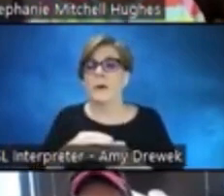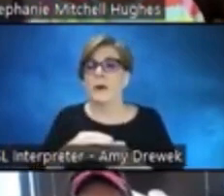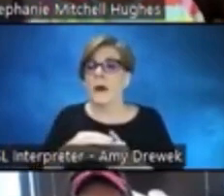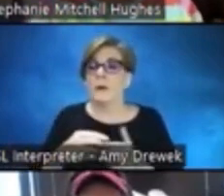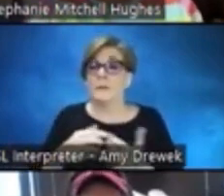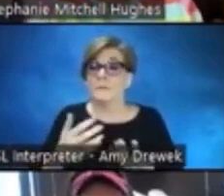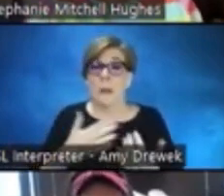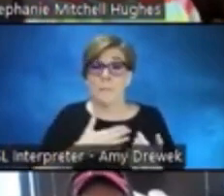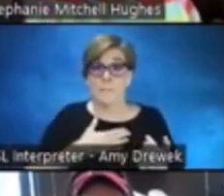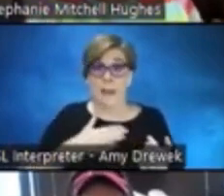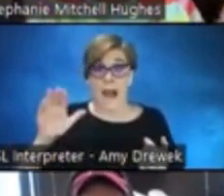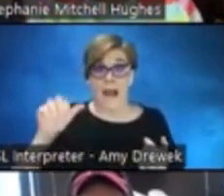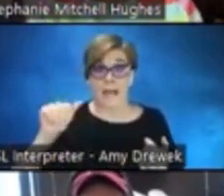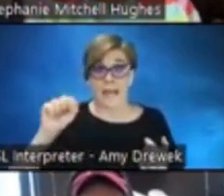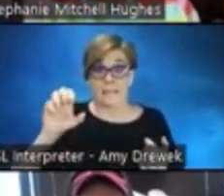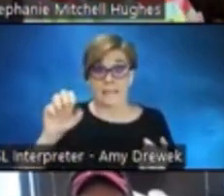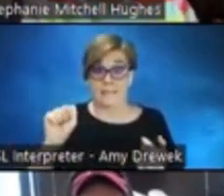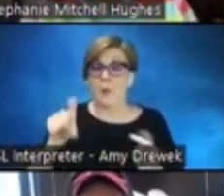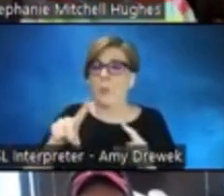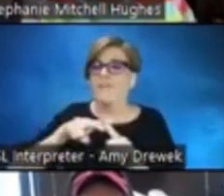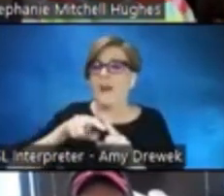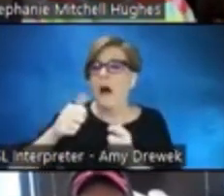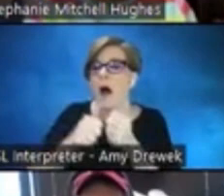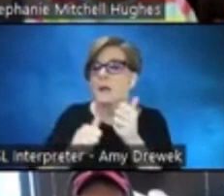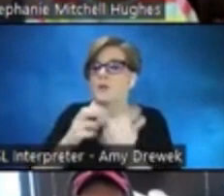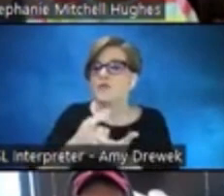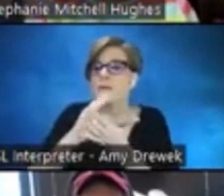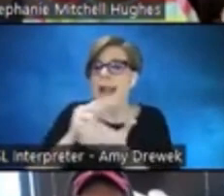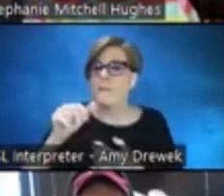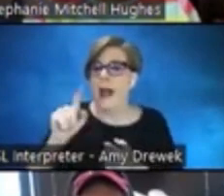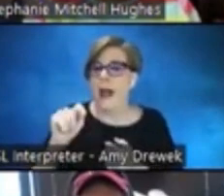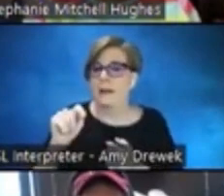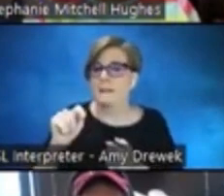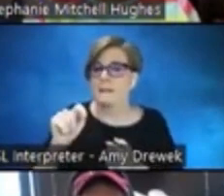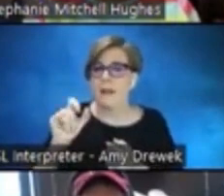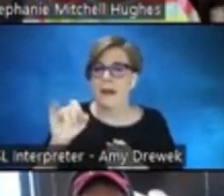FILED UNDER THE REHABILITATION ACT OF 1973.